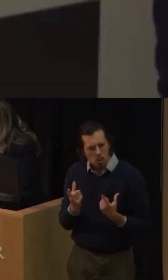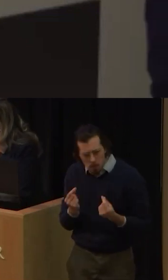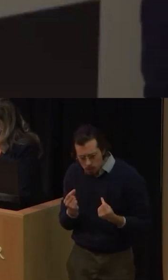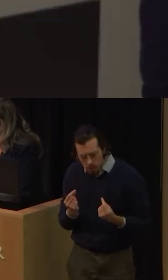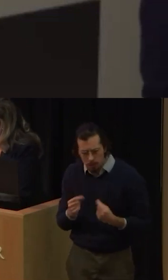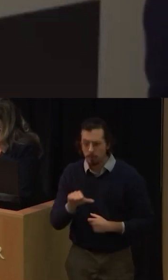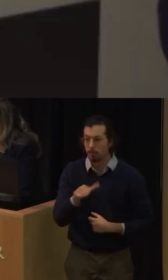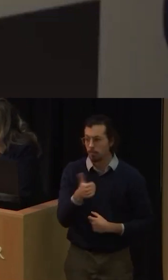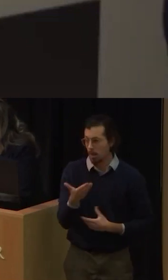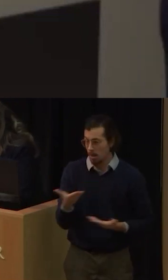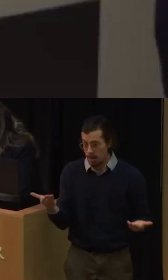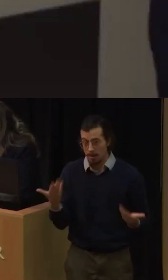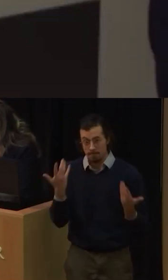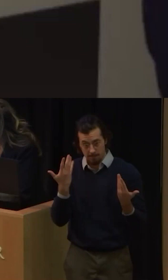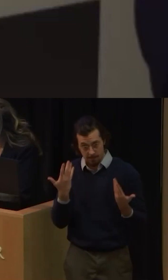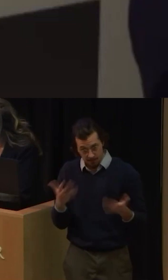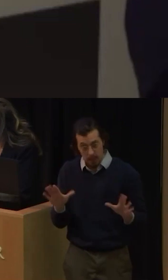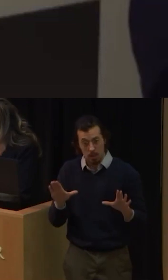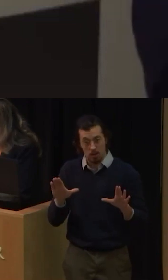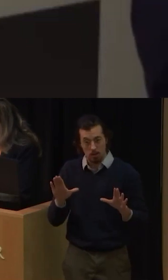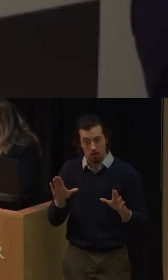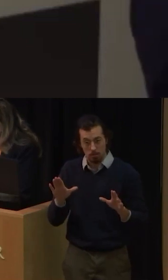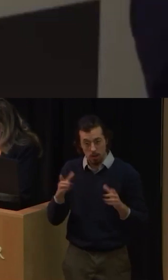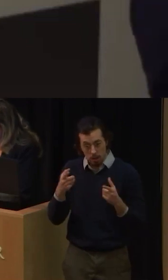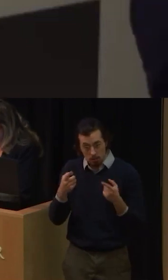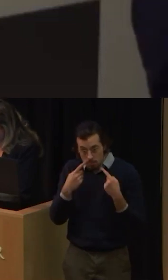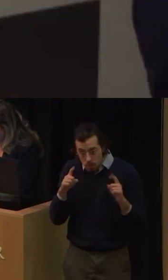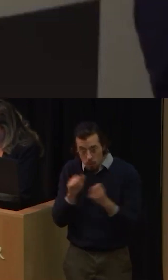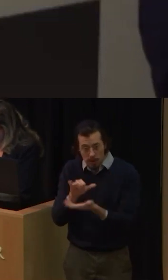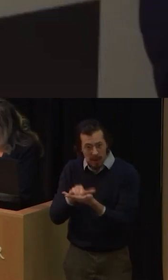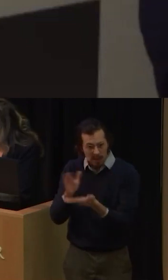Has anything been done thus far with any of those recommendations?